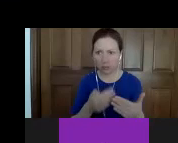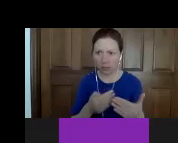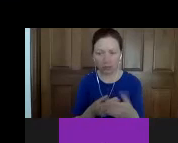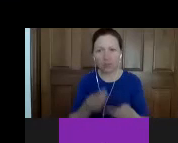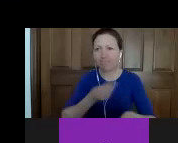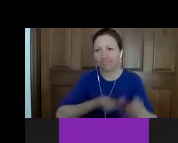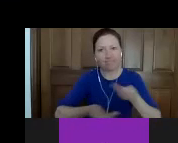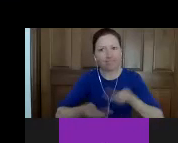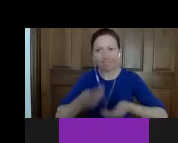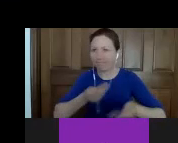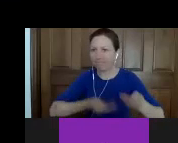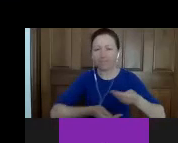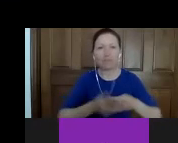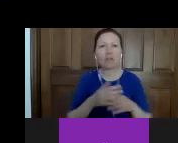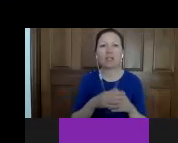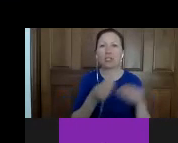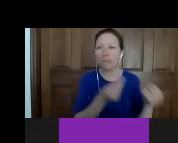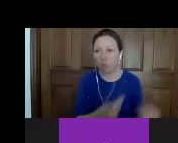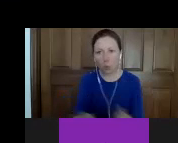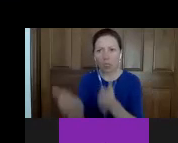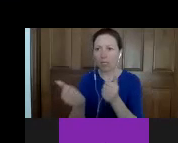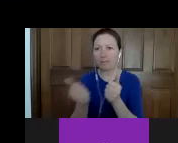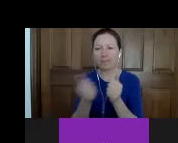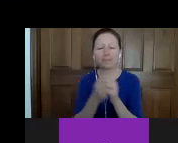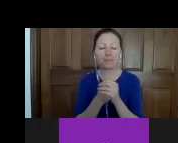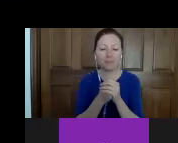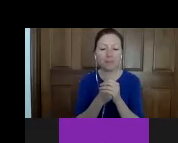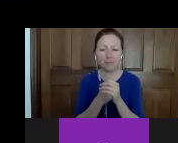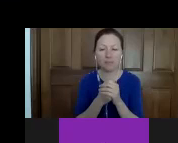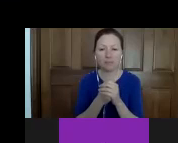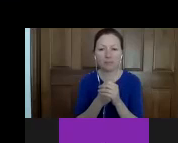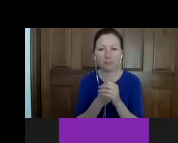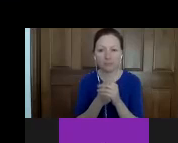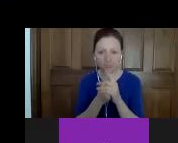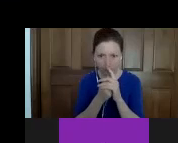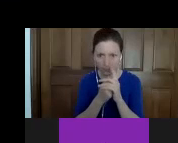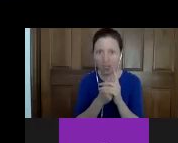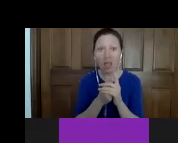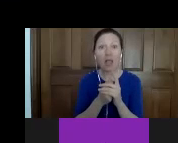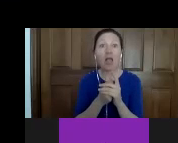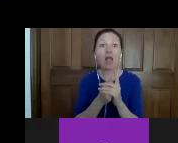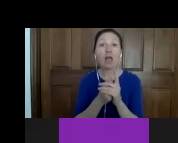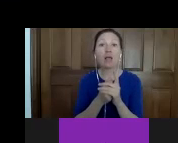We at Starkloff say disability is the one identity you can enter in at any time. The